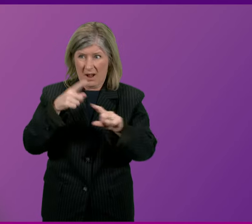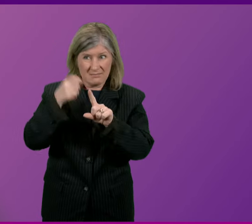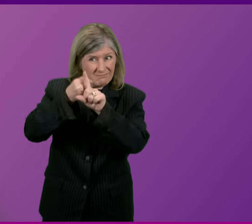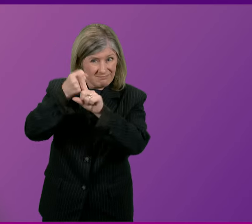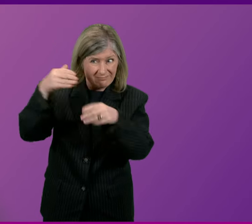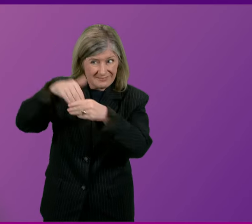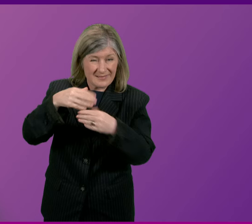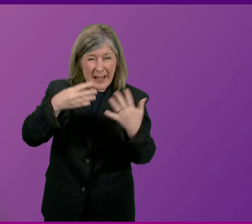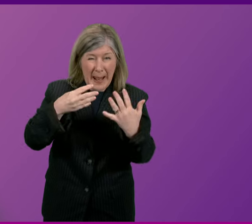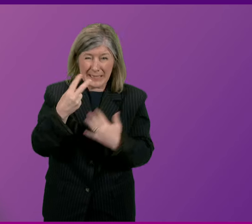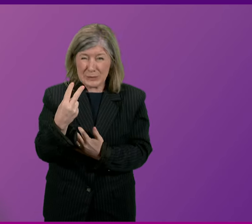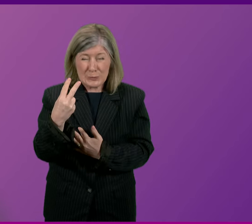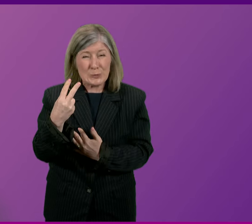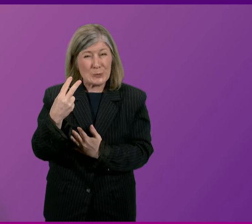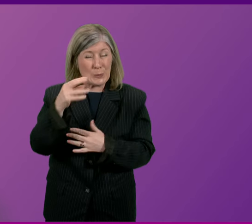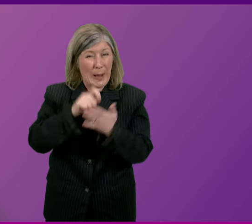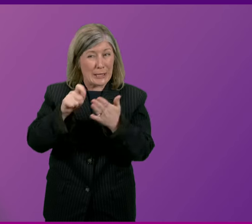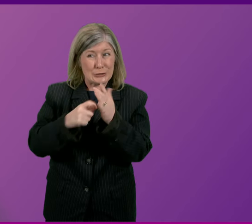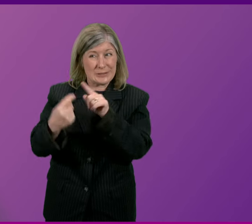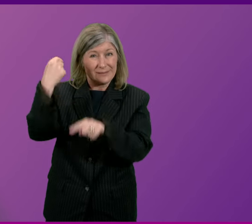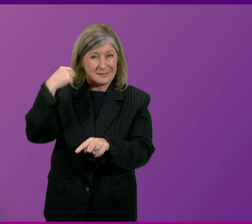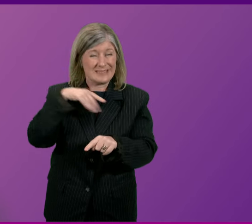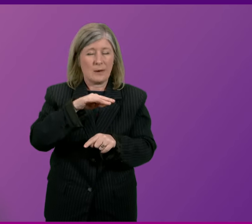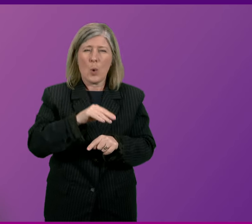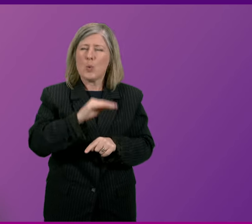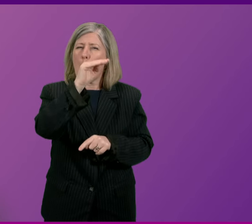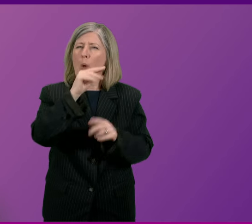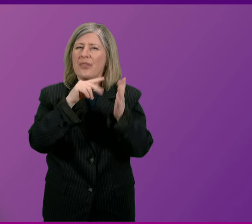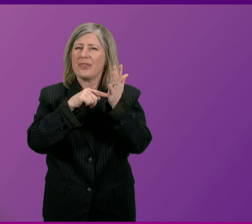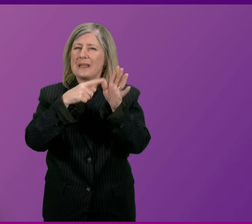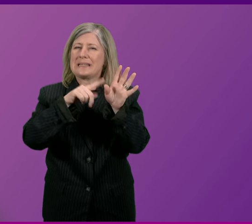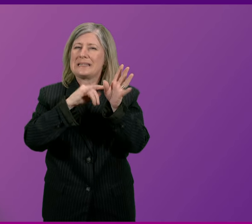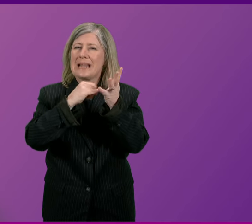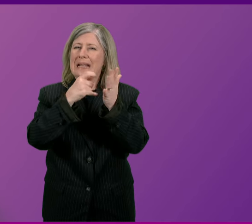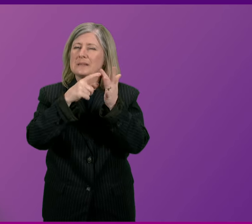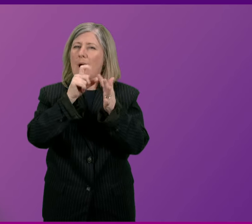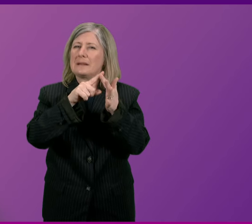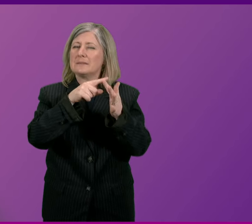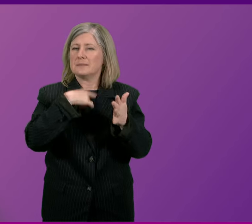in the North Tayside constituency, with the A9 passing through my local area.